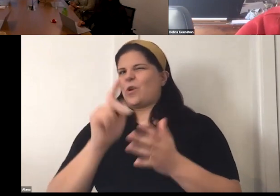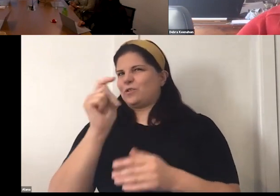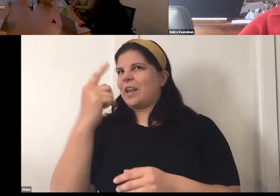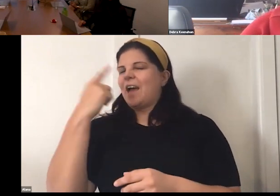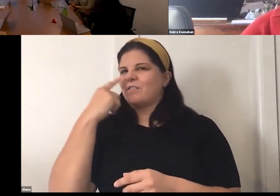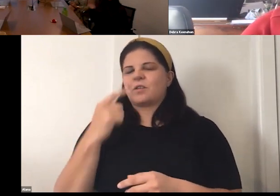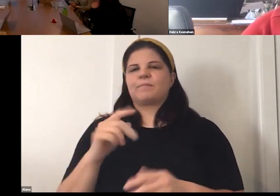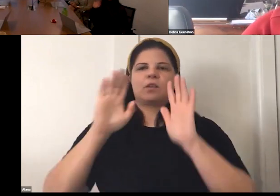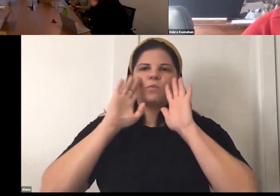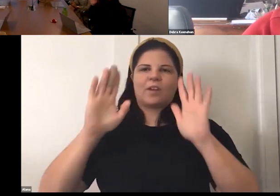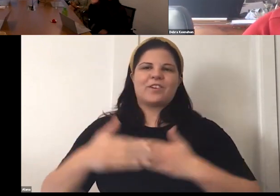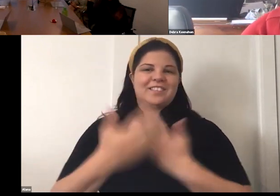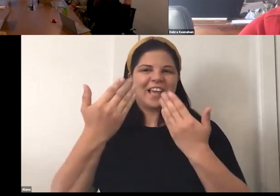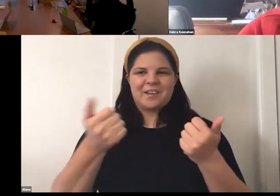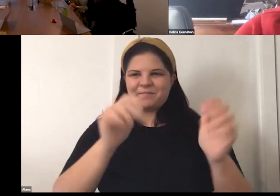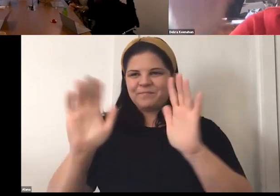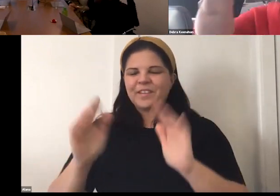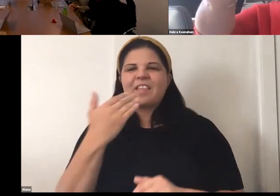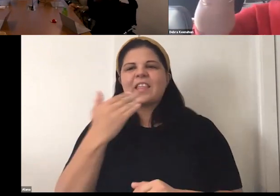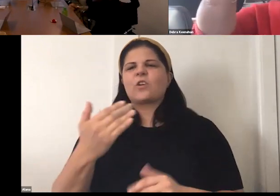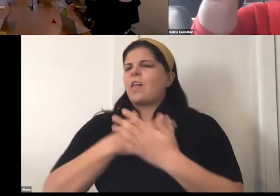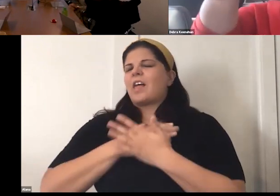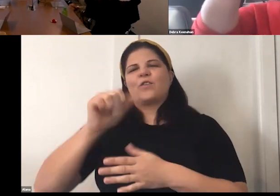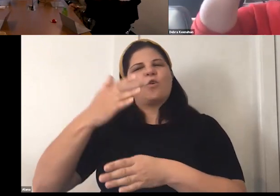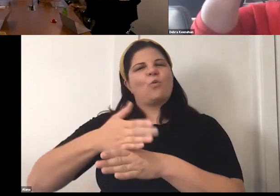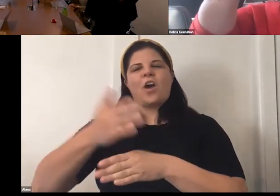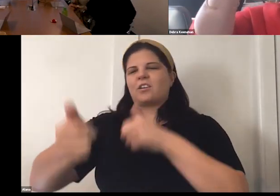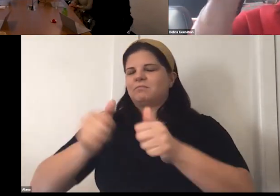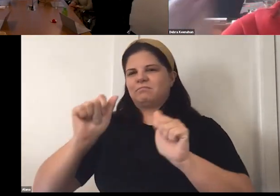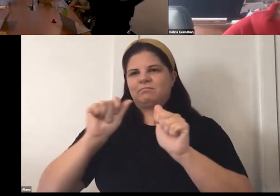Thank you, Australia. Thank you, thank you. Love your work. Thank you.